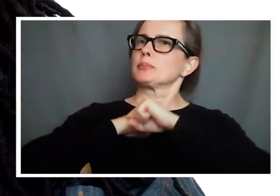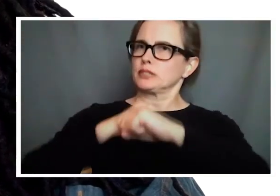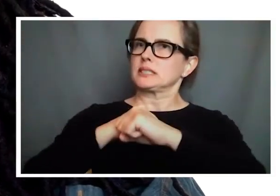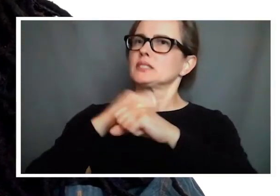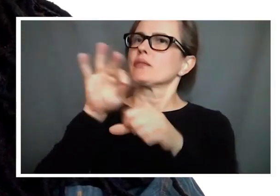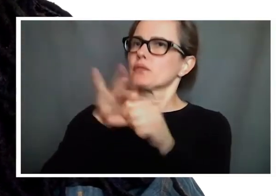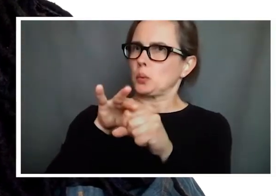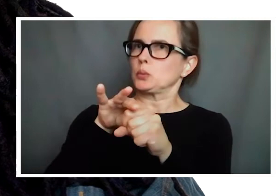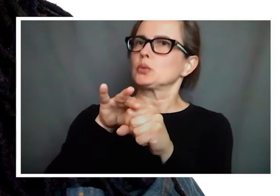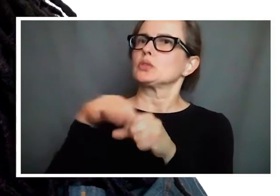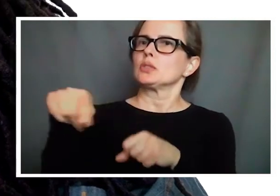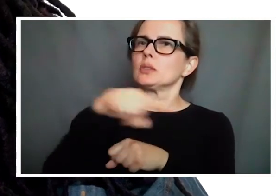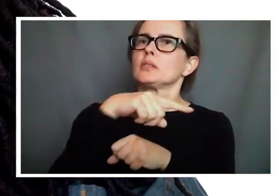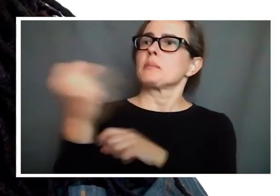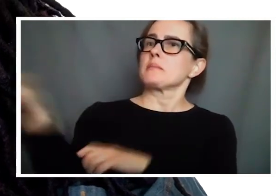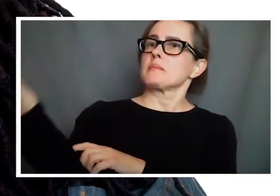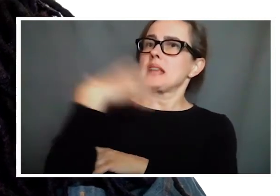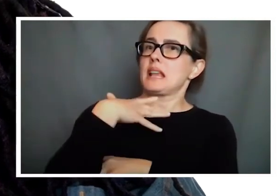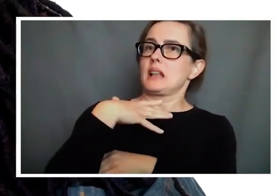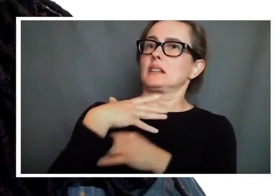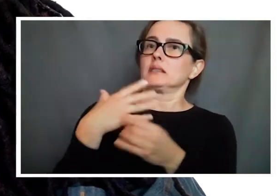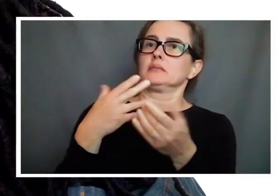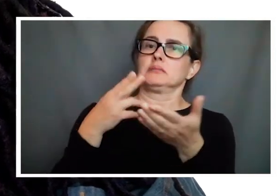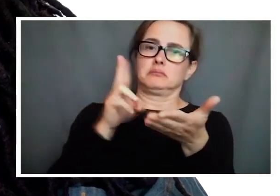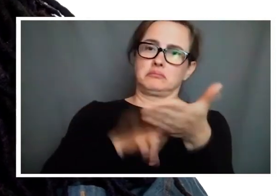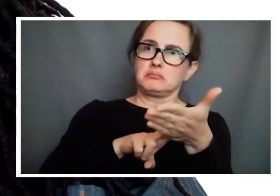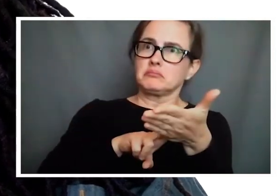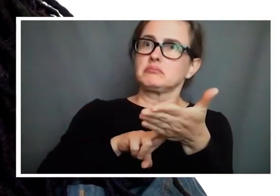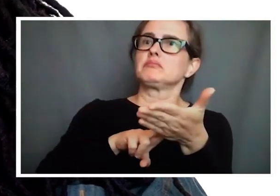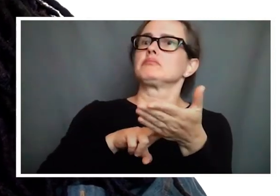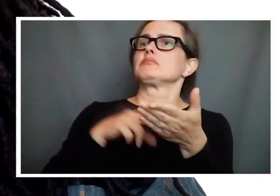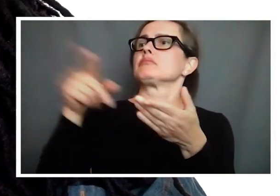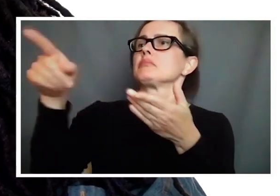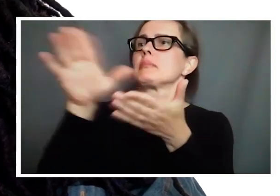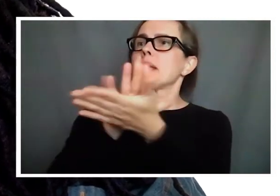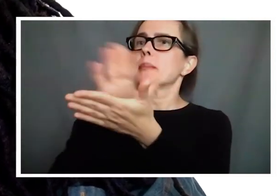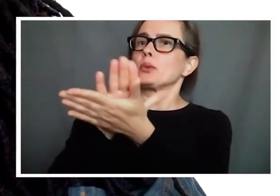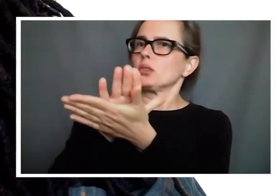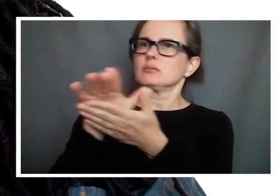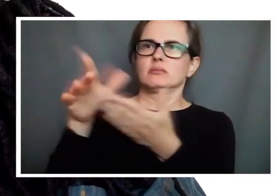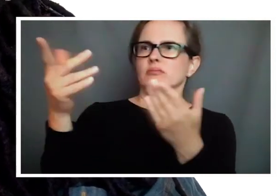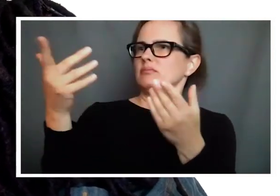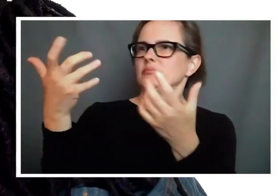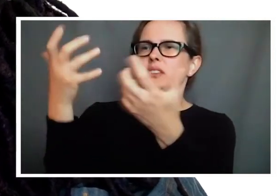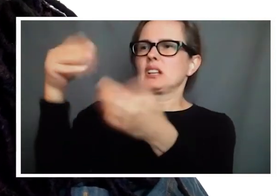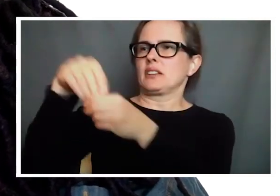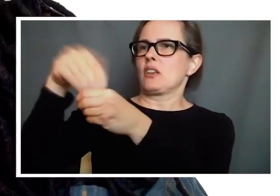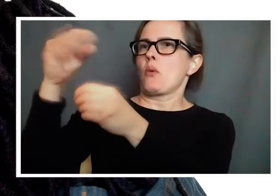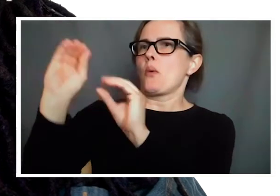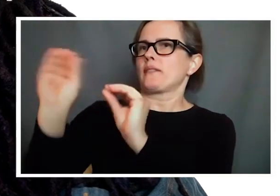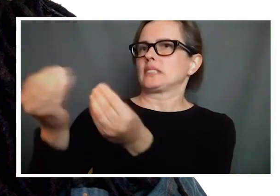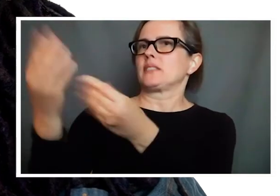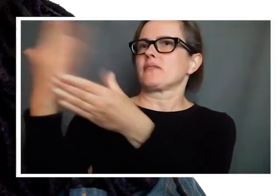that is meant to protect your vote. When voters sign their absentee ballot, if this signature doesn't match what the polling place has on file, their votes may go uncounted.